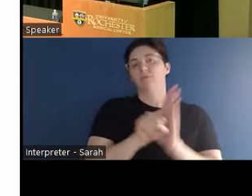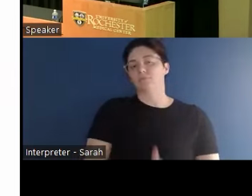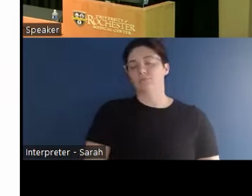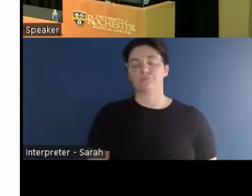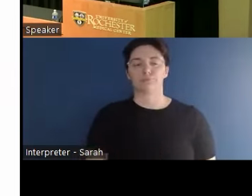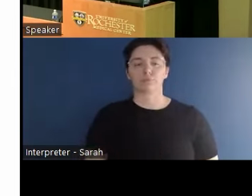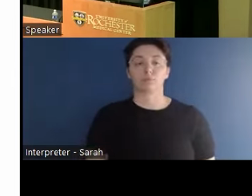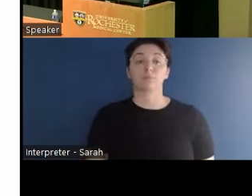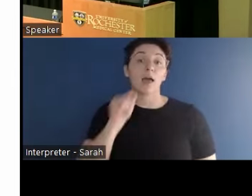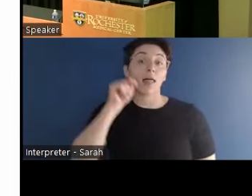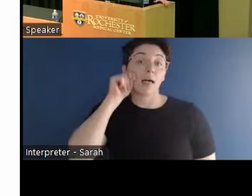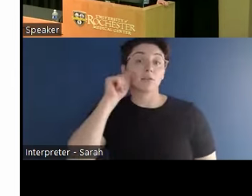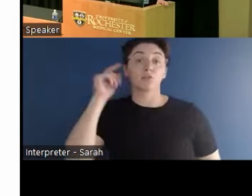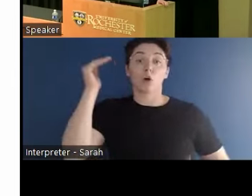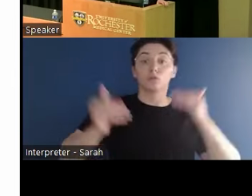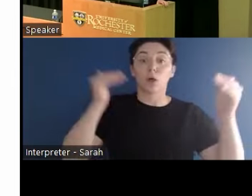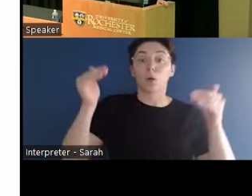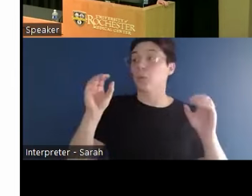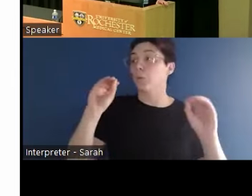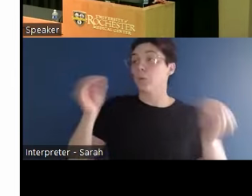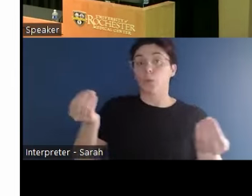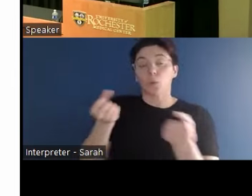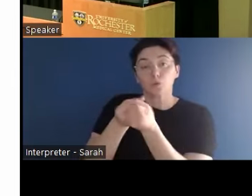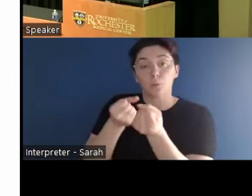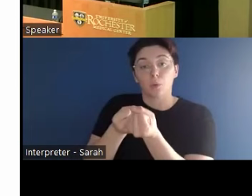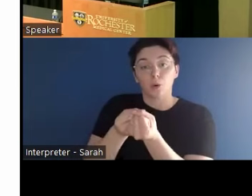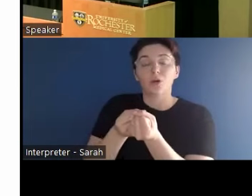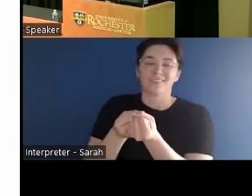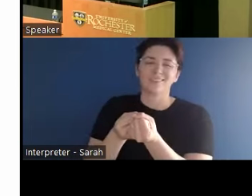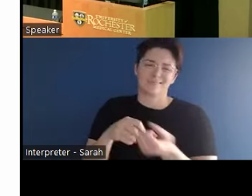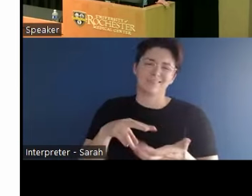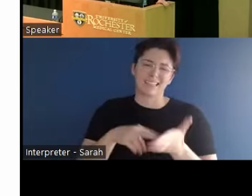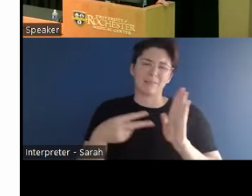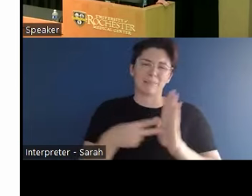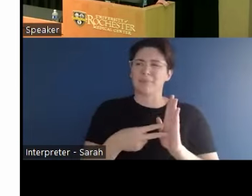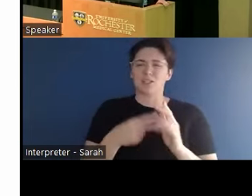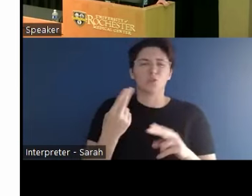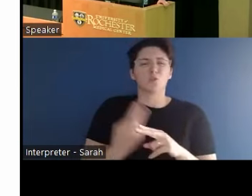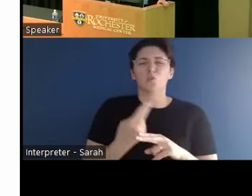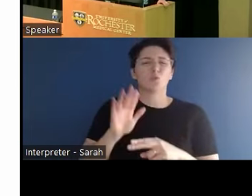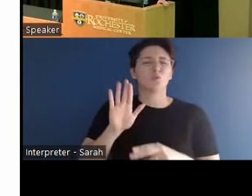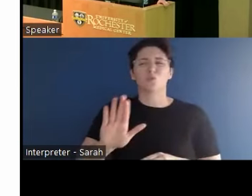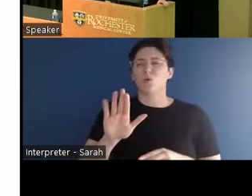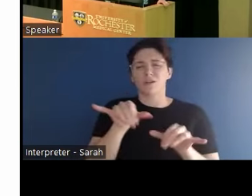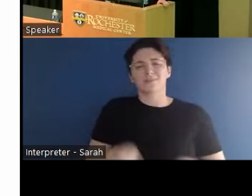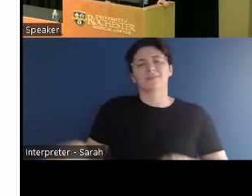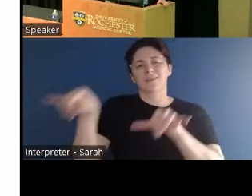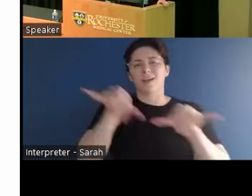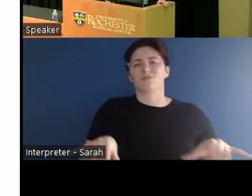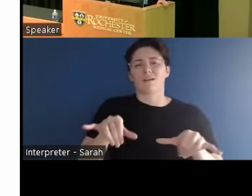adults with minimal support needs use just your regular standardized questionnaires and interviews